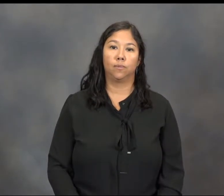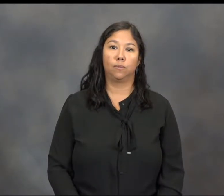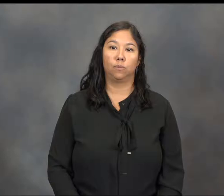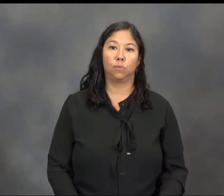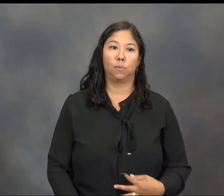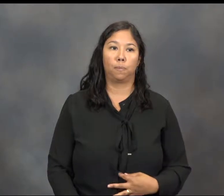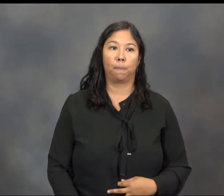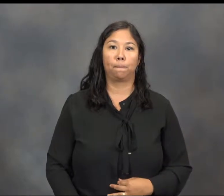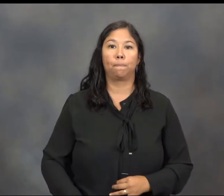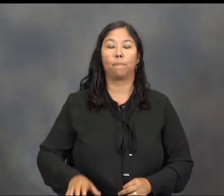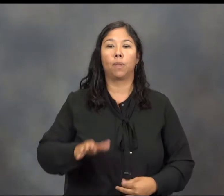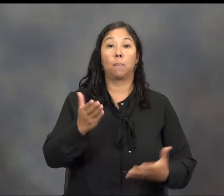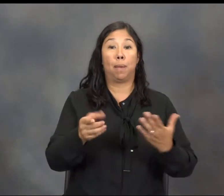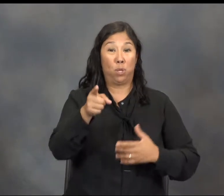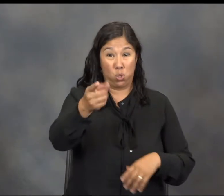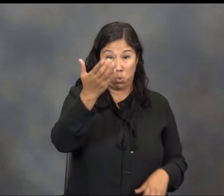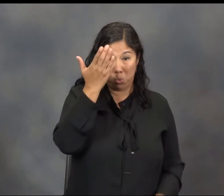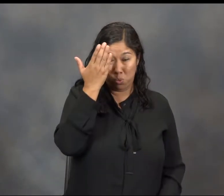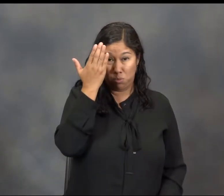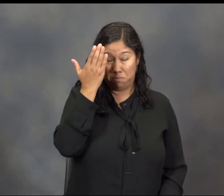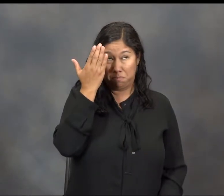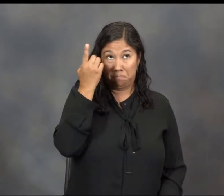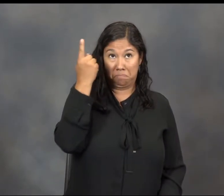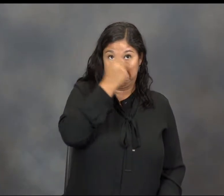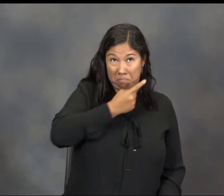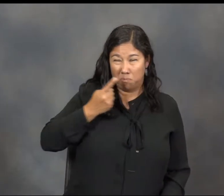So you may be asking what is a tax site?